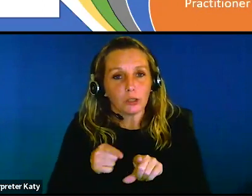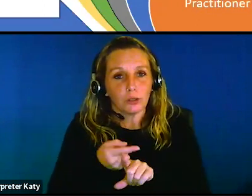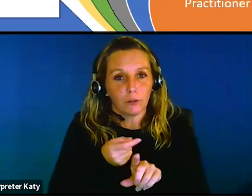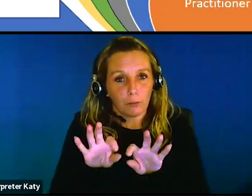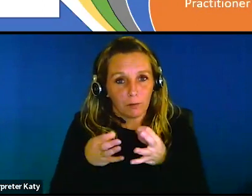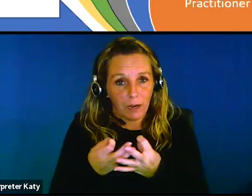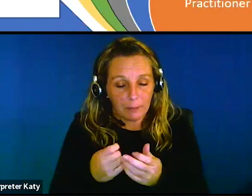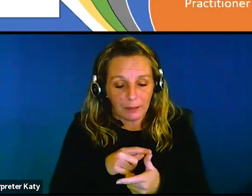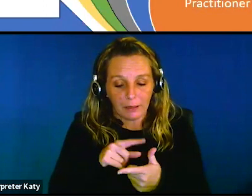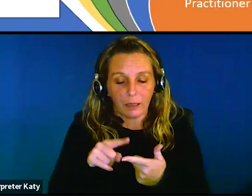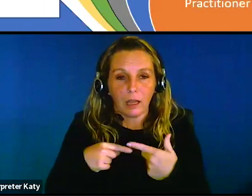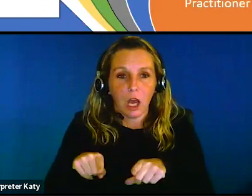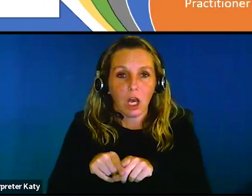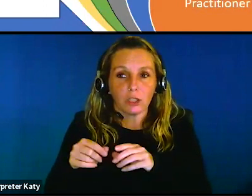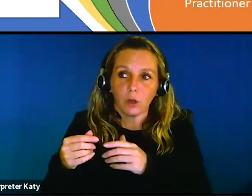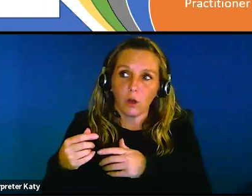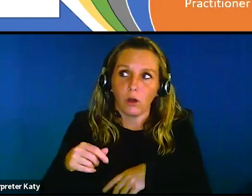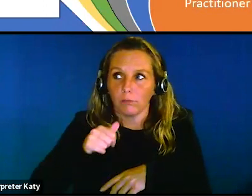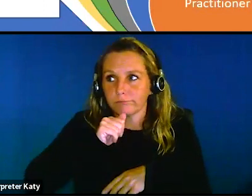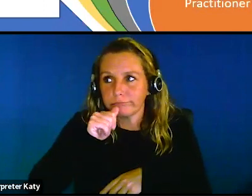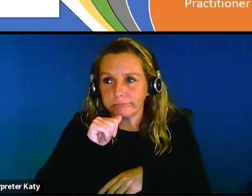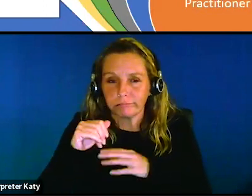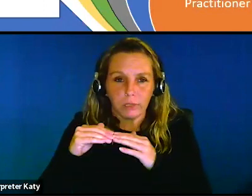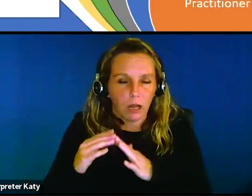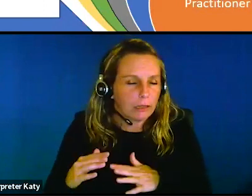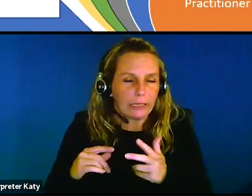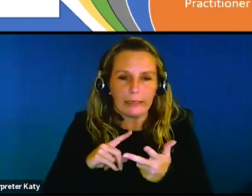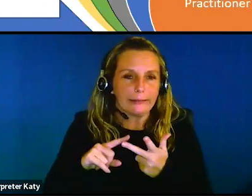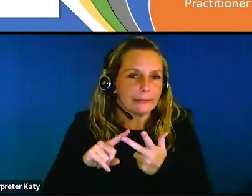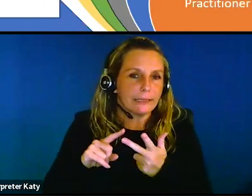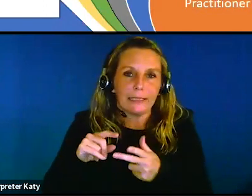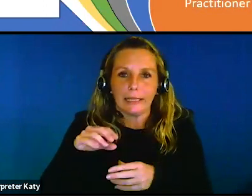also dealing with colleagues in an institution all with values